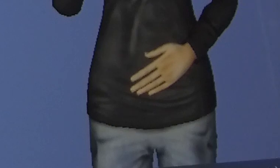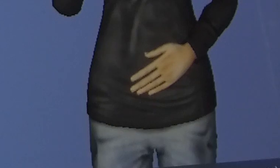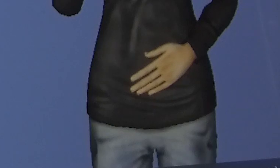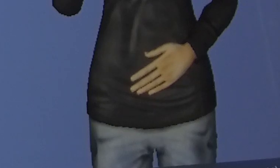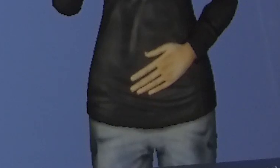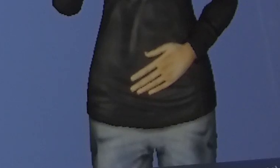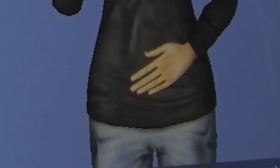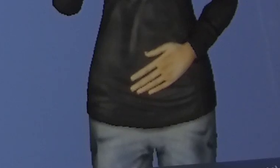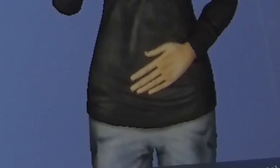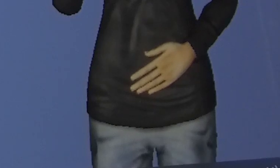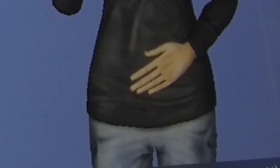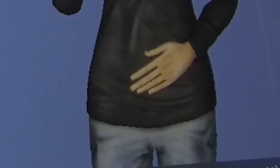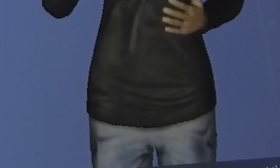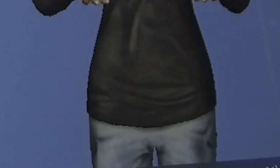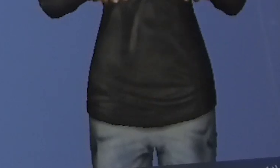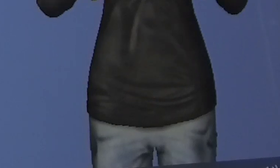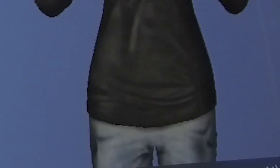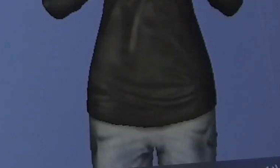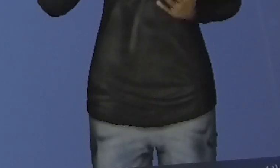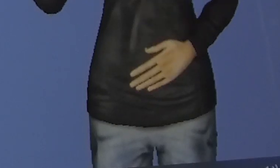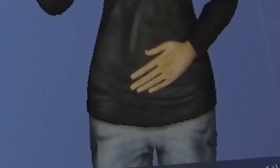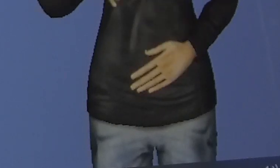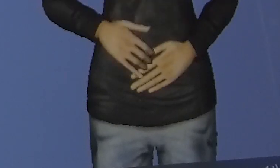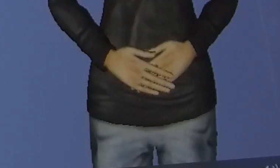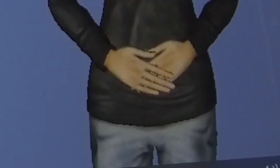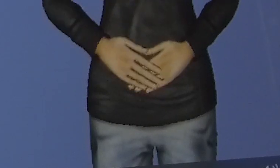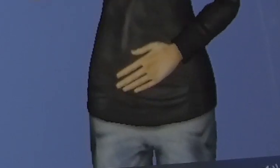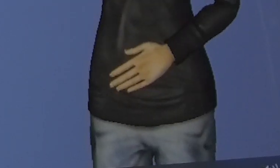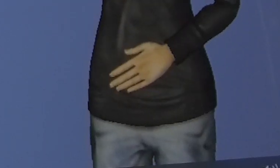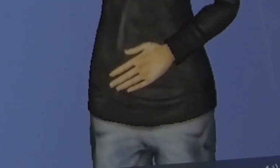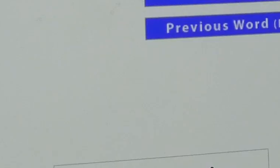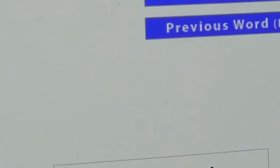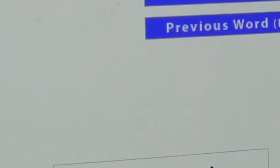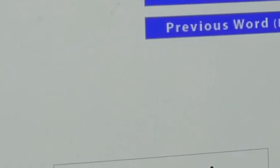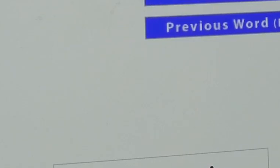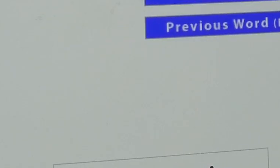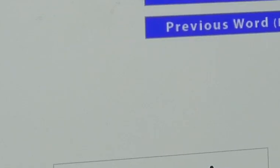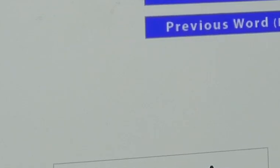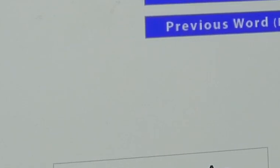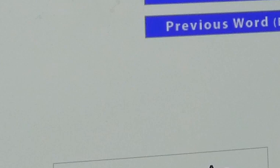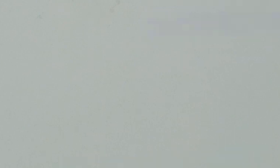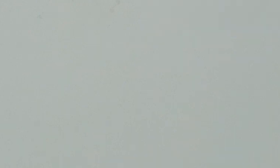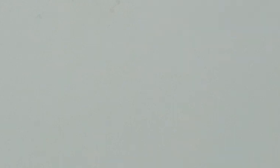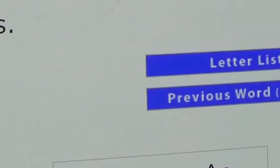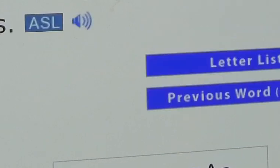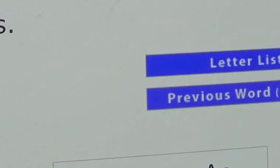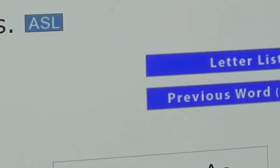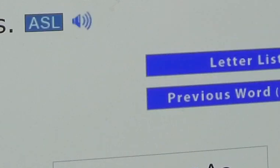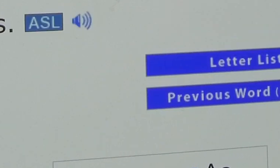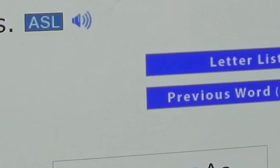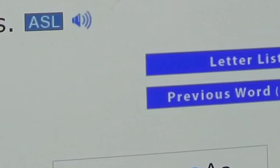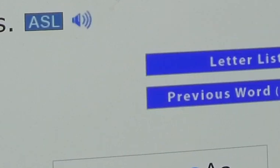Controls can be used to start and stop the signing, loop back to the beginning, increase the text size